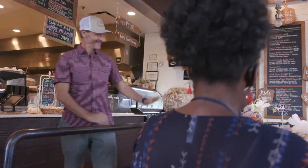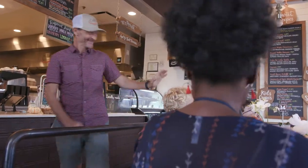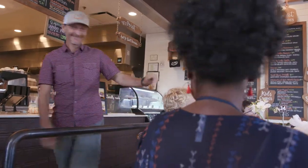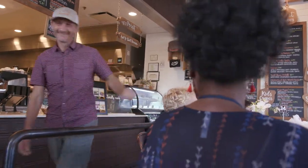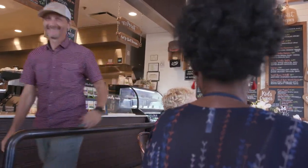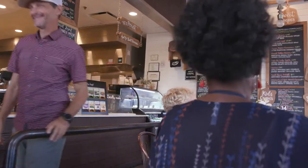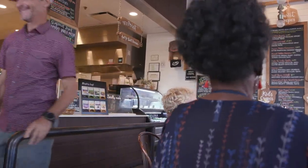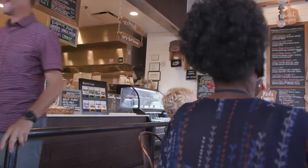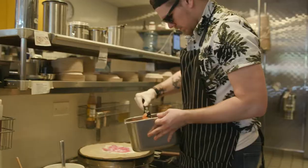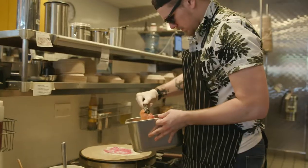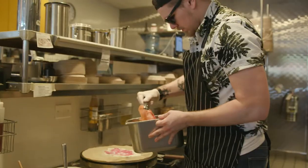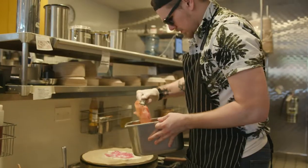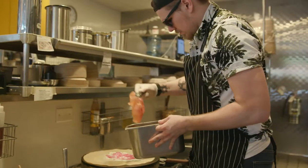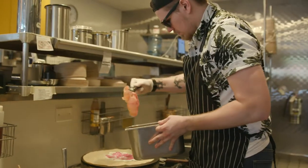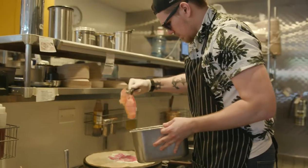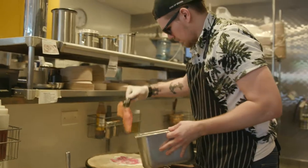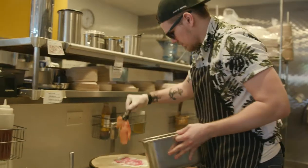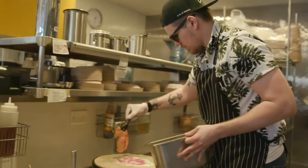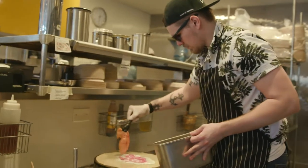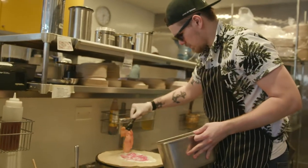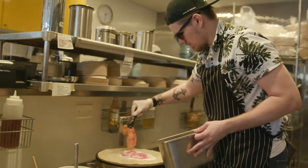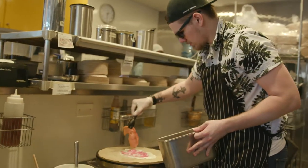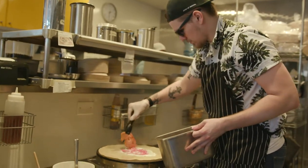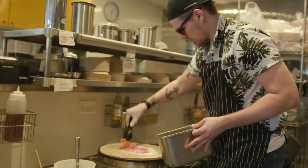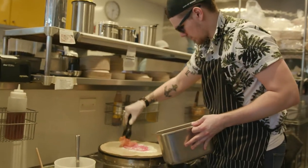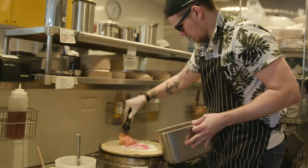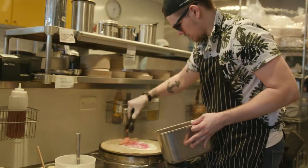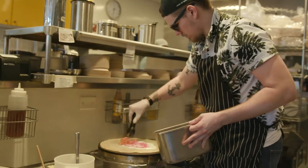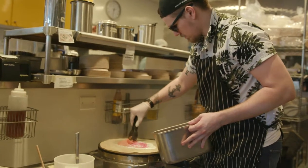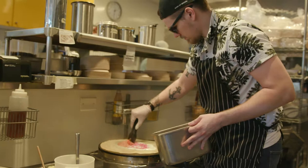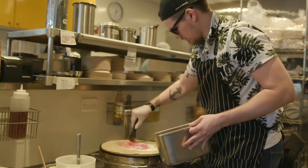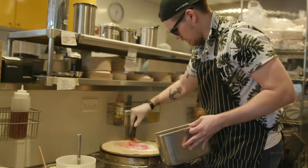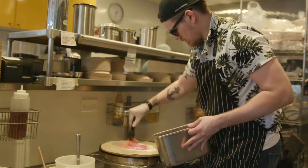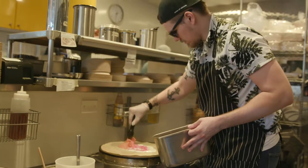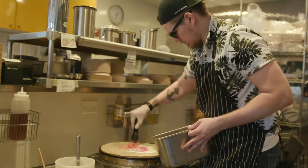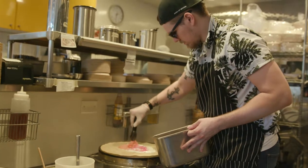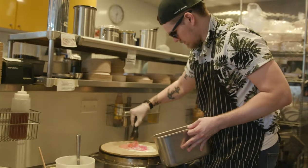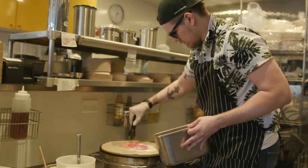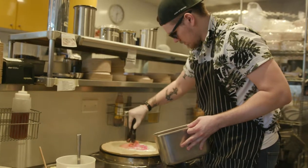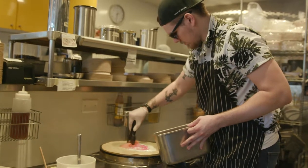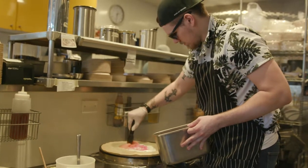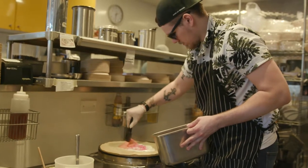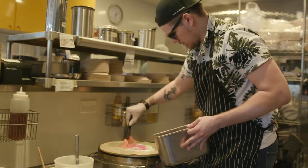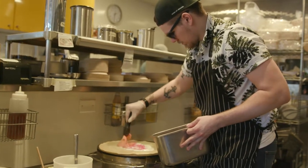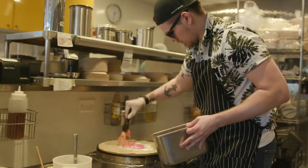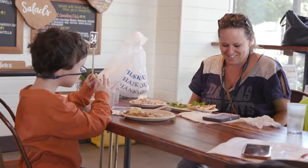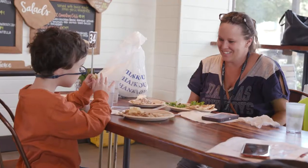[Narrator] The Gitermans and their employees are an example for other deaf people with dreams of becoming a business owner.